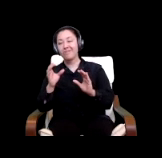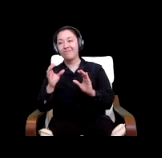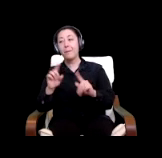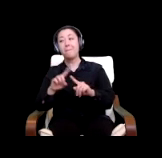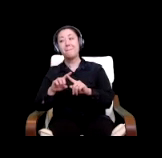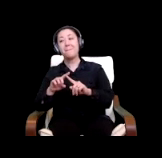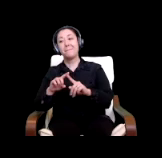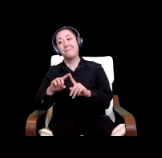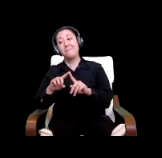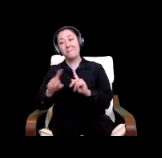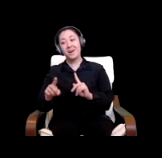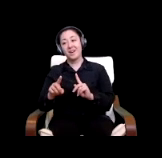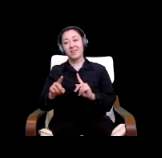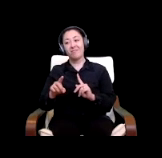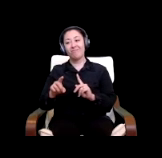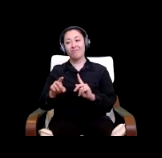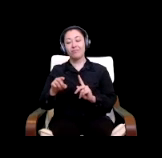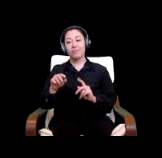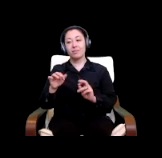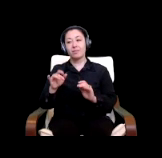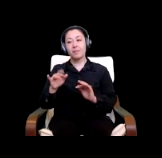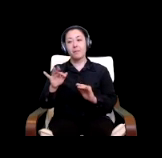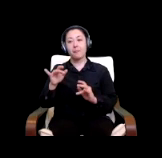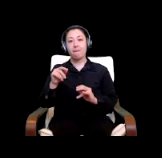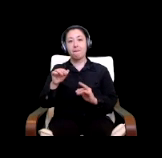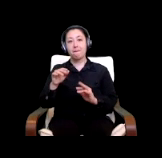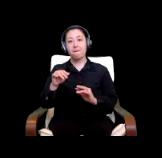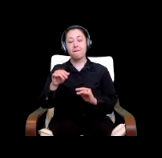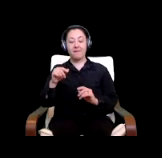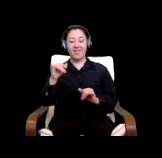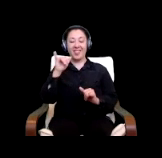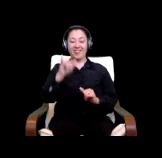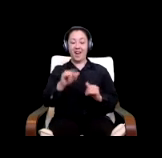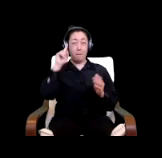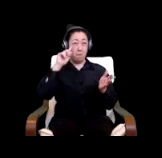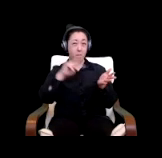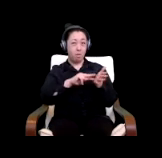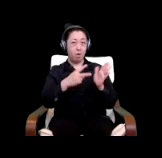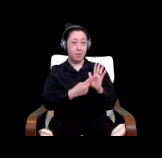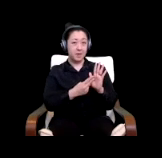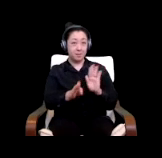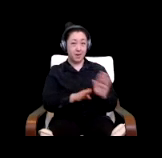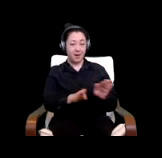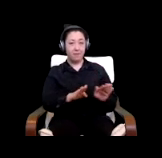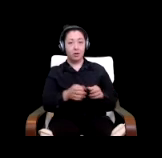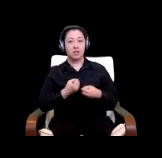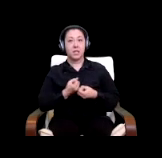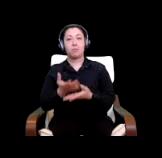as a purpose to communicate the pain to others which they might not have another way of doing